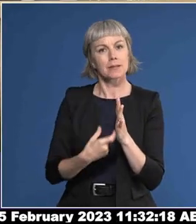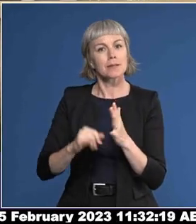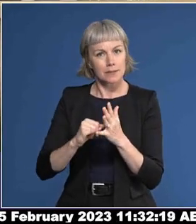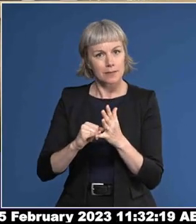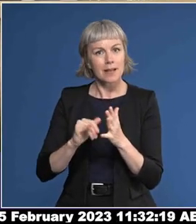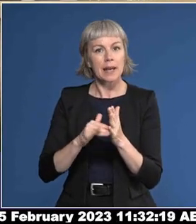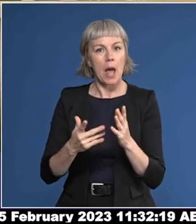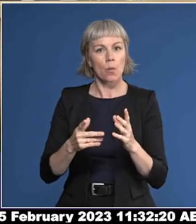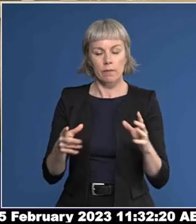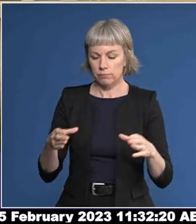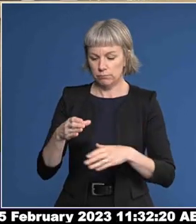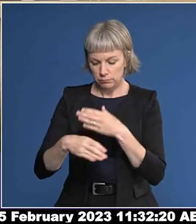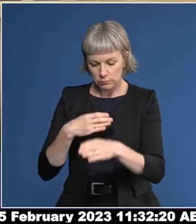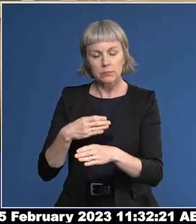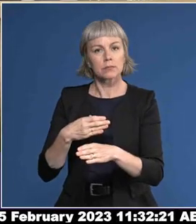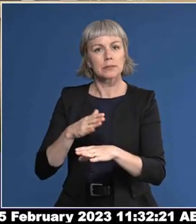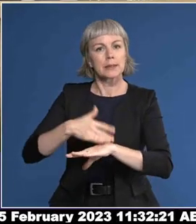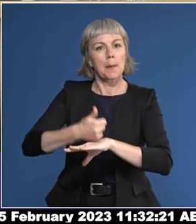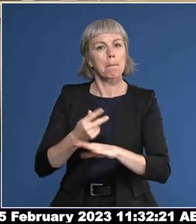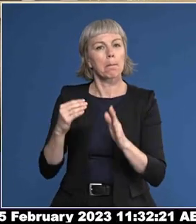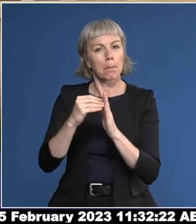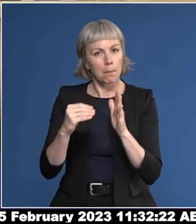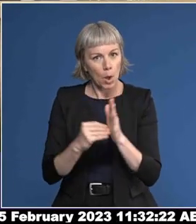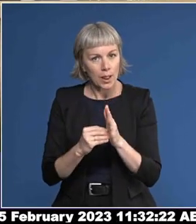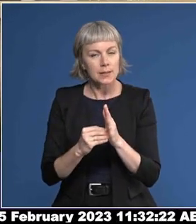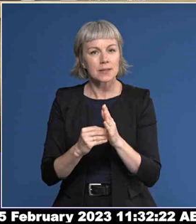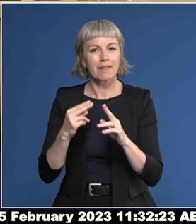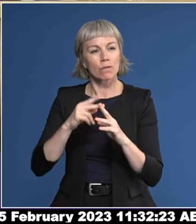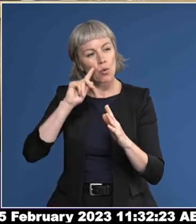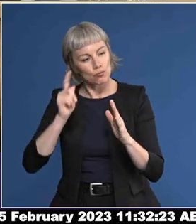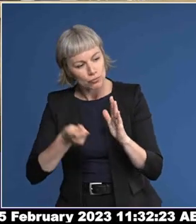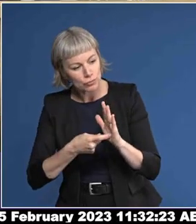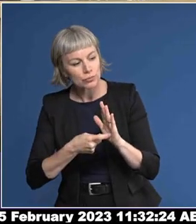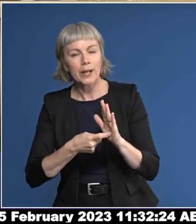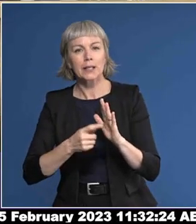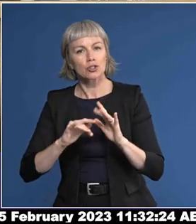What that has is things like length of service awards that have a financial bonus attached to it, if you like.